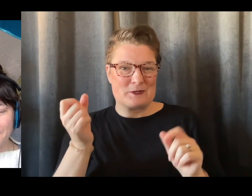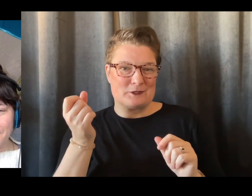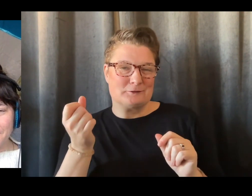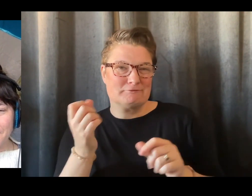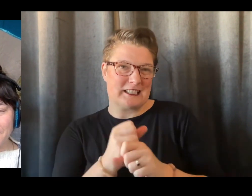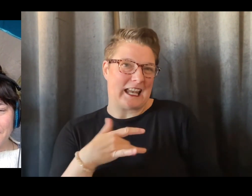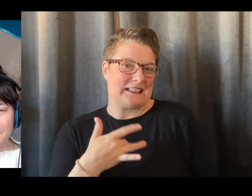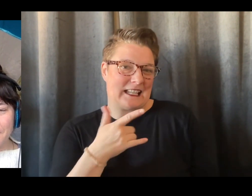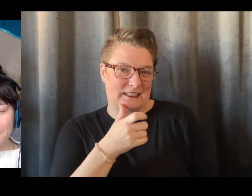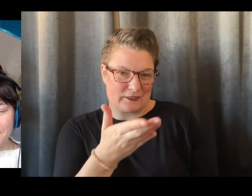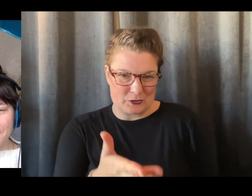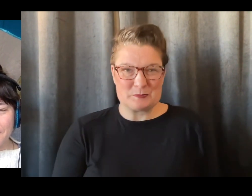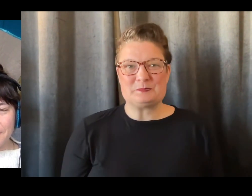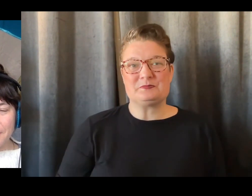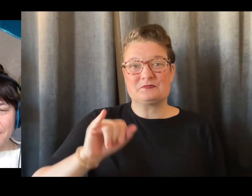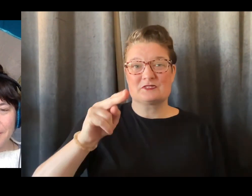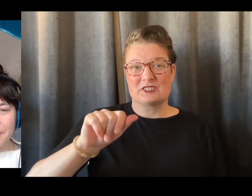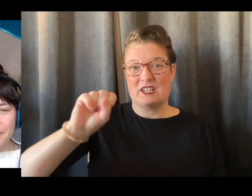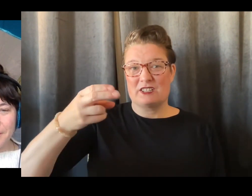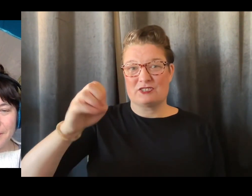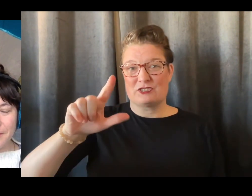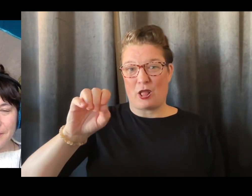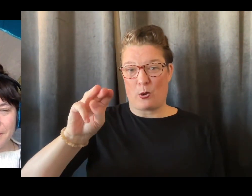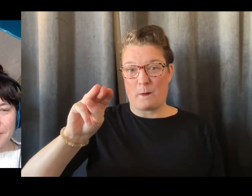Jna Shelomith, she her, grew up sporadically homeless in a family that